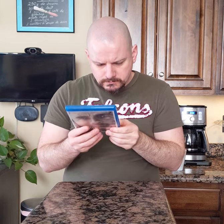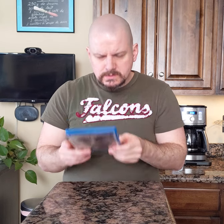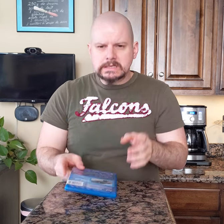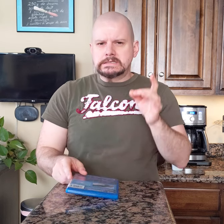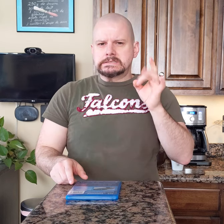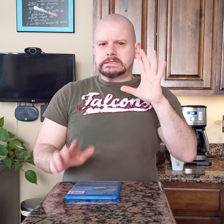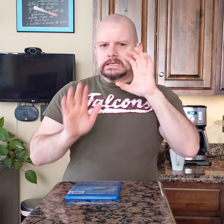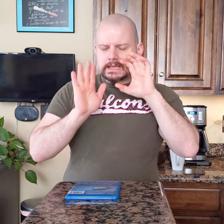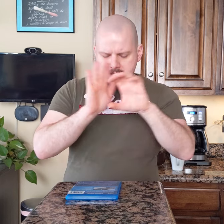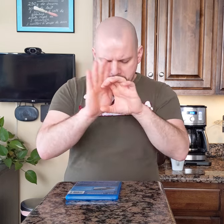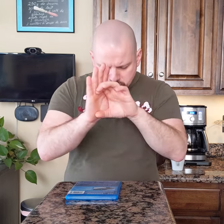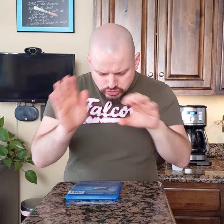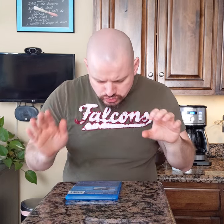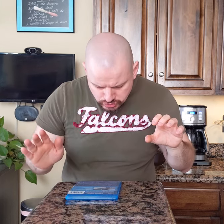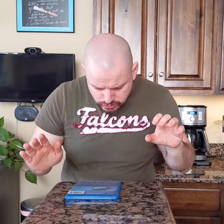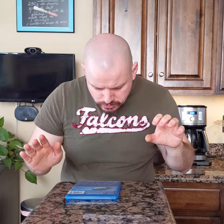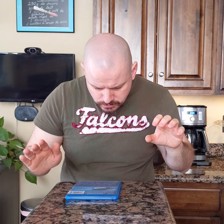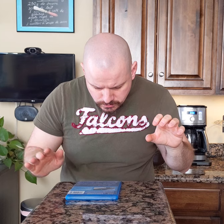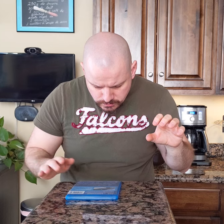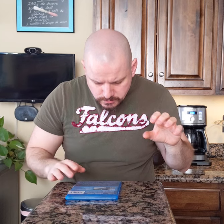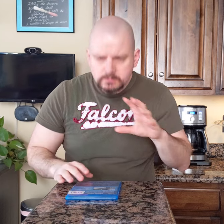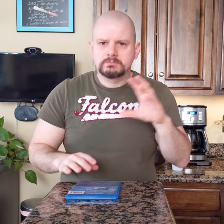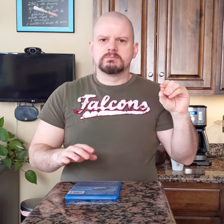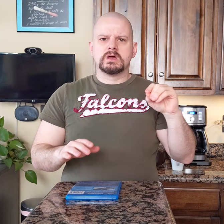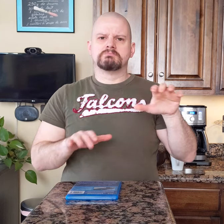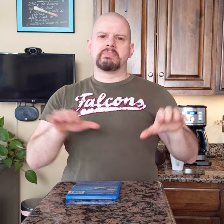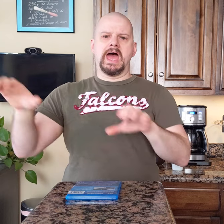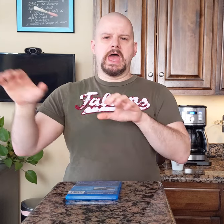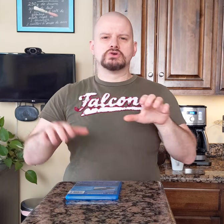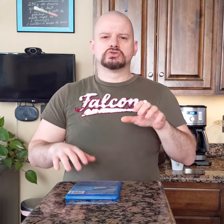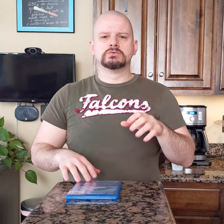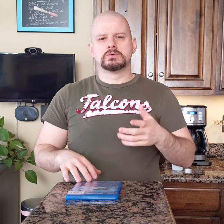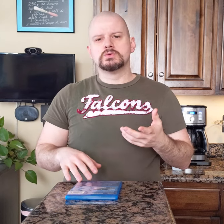of the drastic scenes and actions.